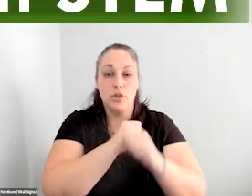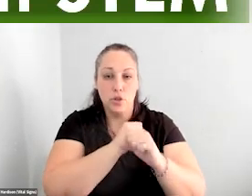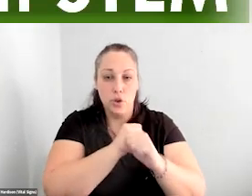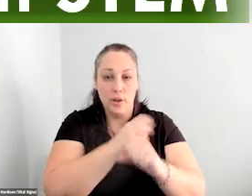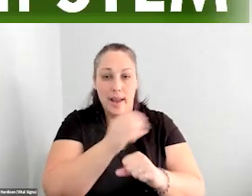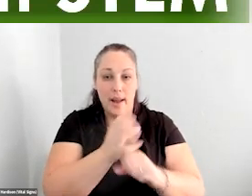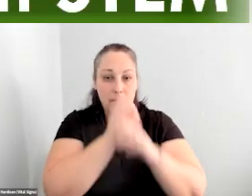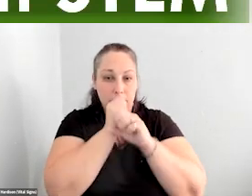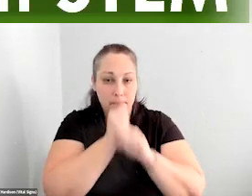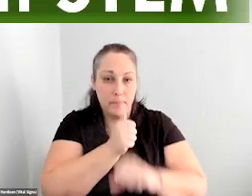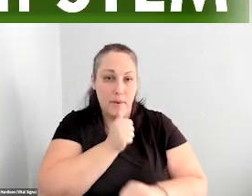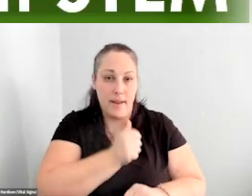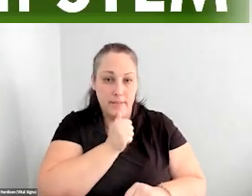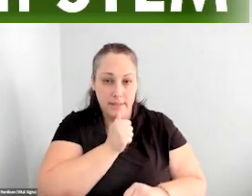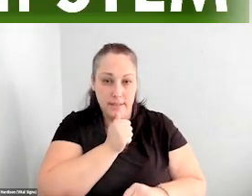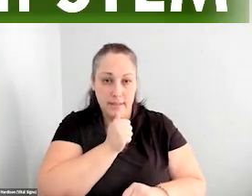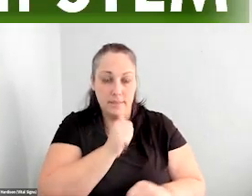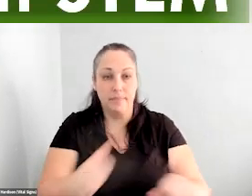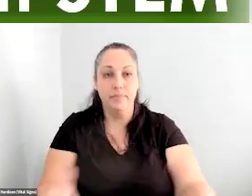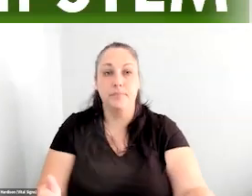of Equity for Excellence in STEM.